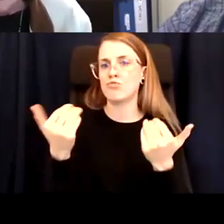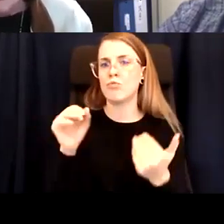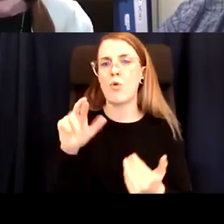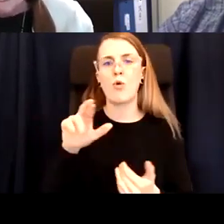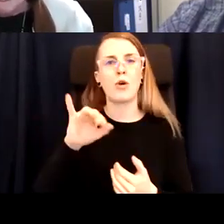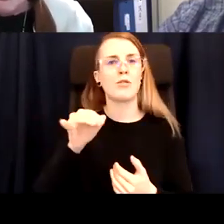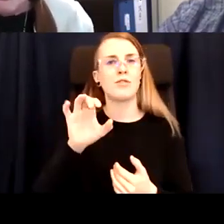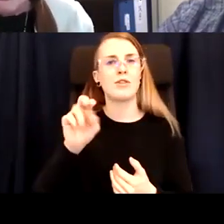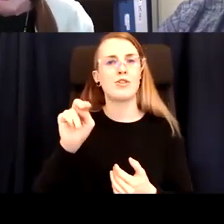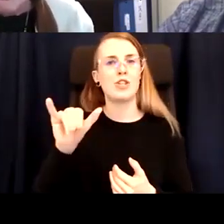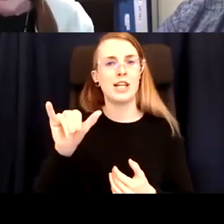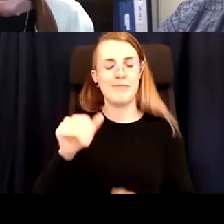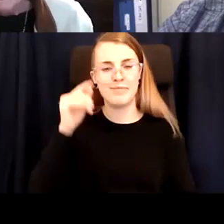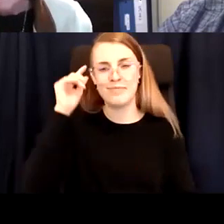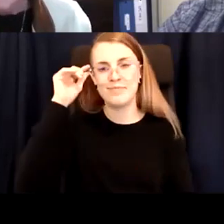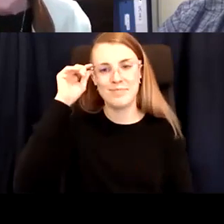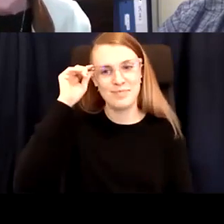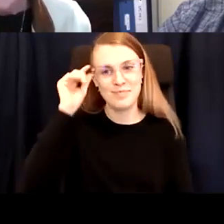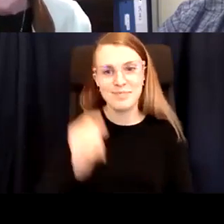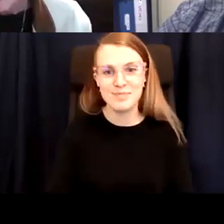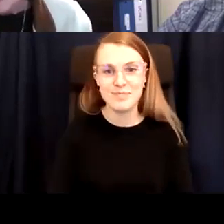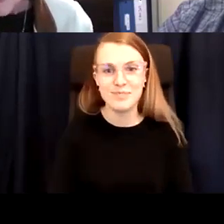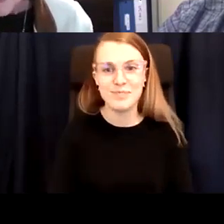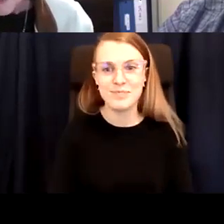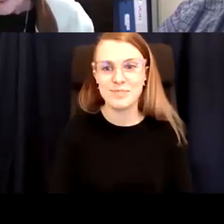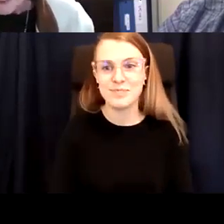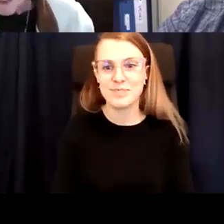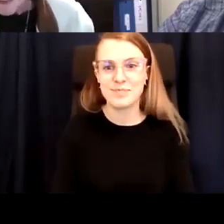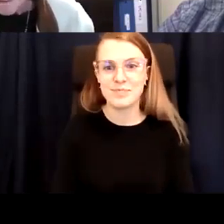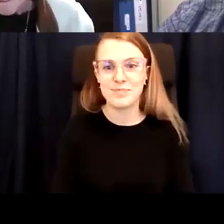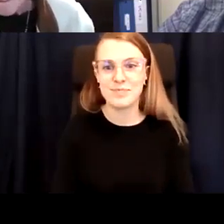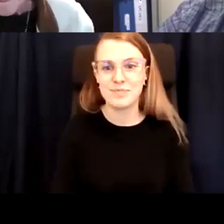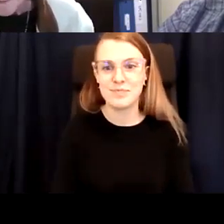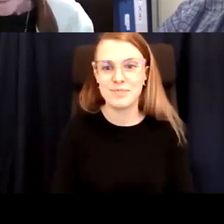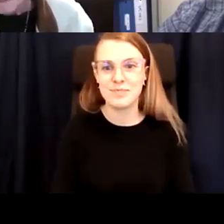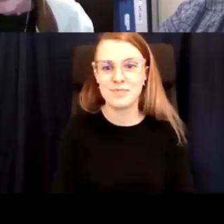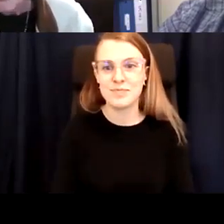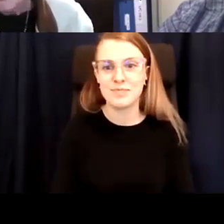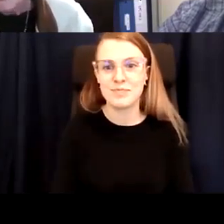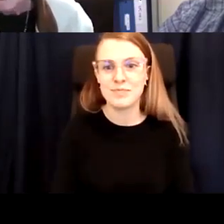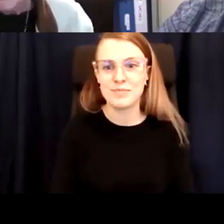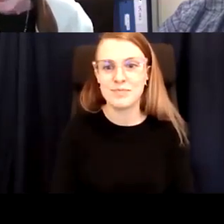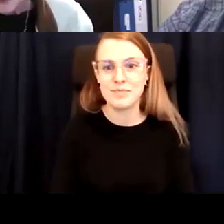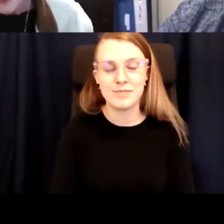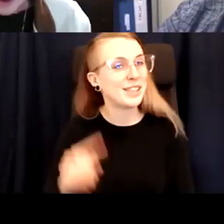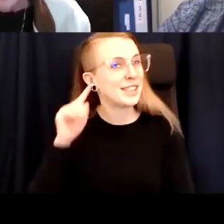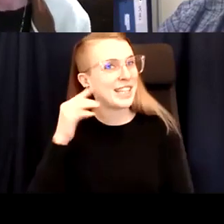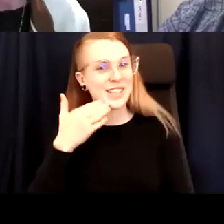jump in. Or Jenny. Sounds good.